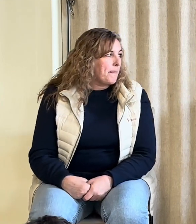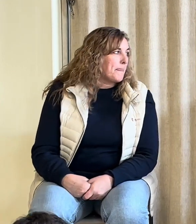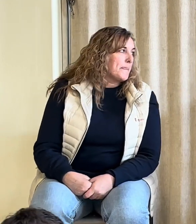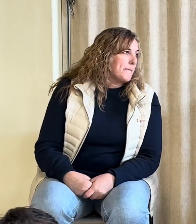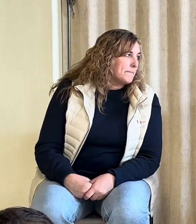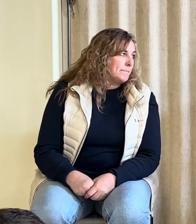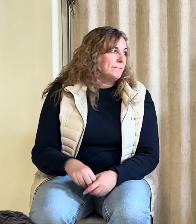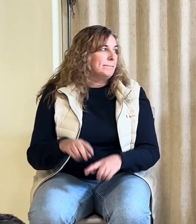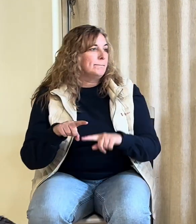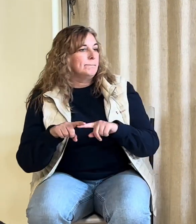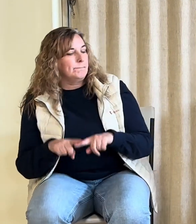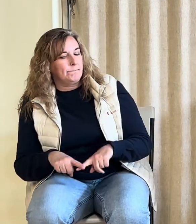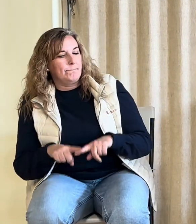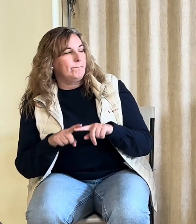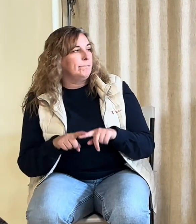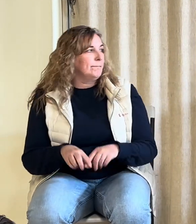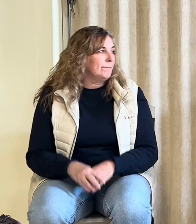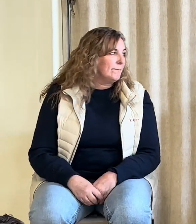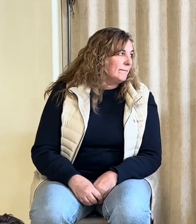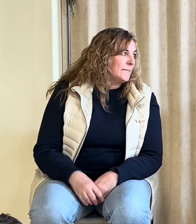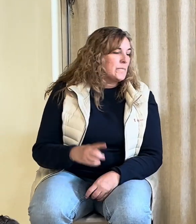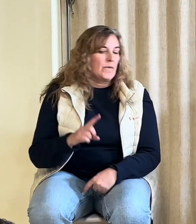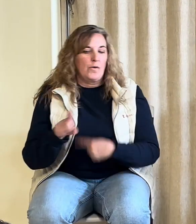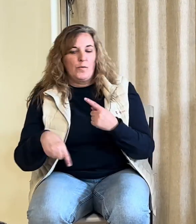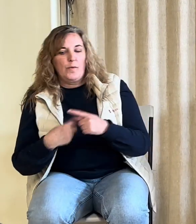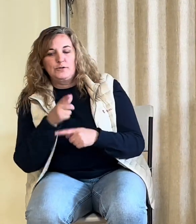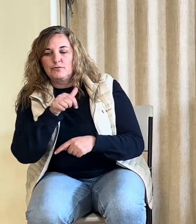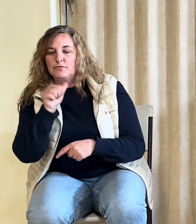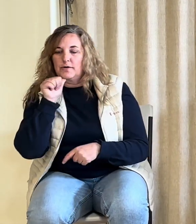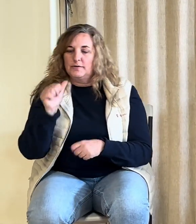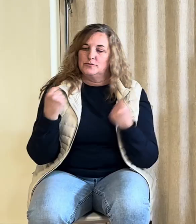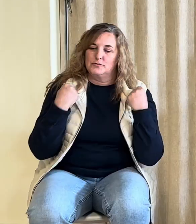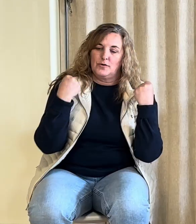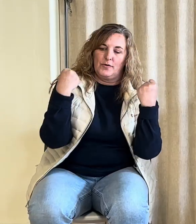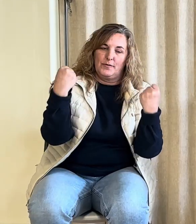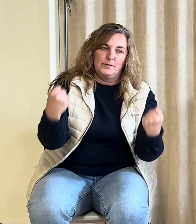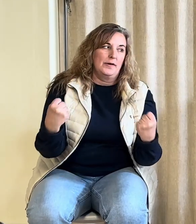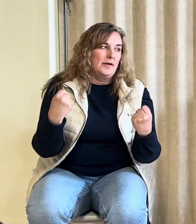Lean on me When you're not strong